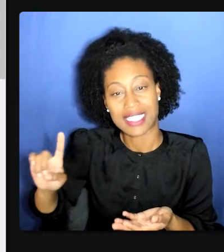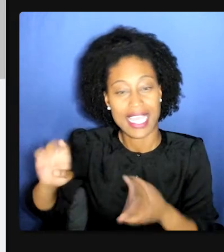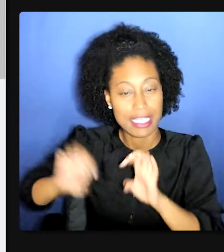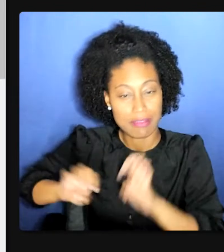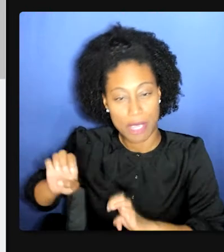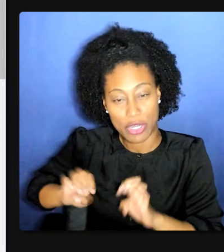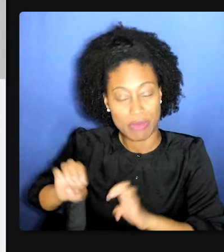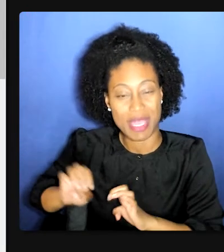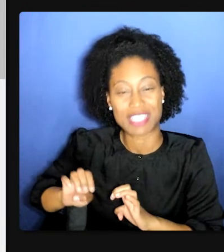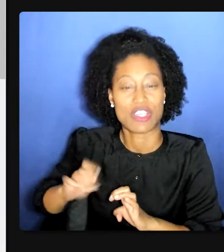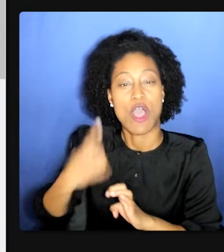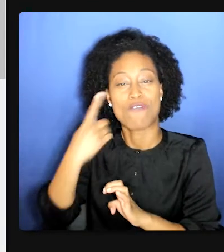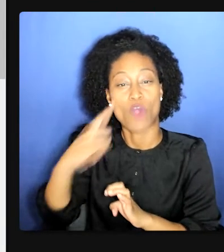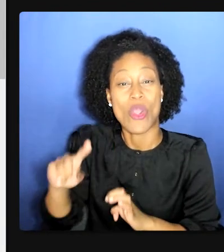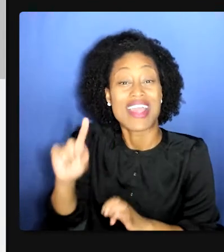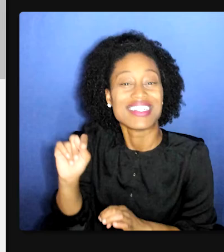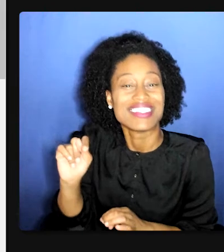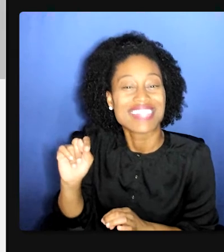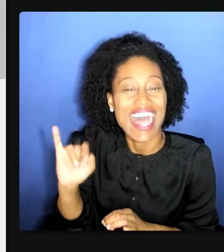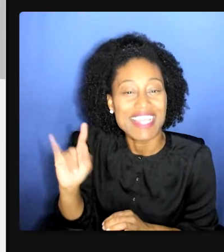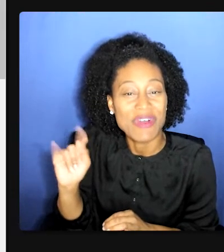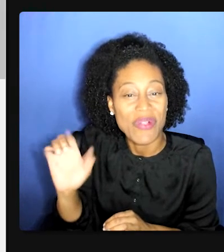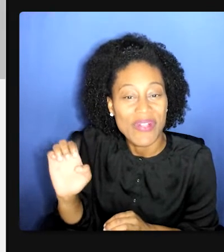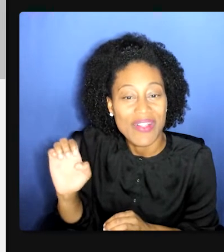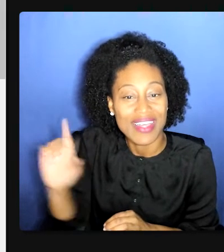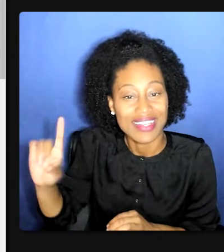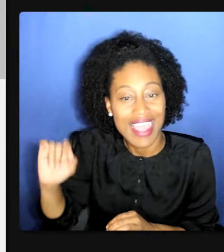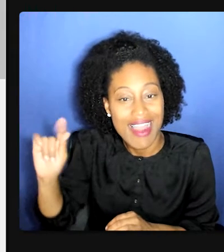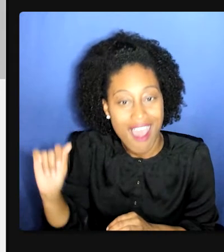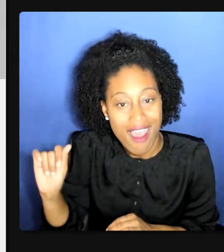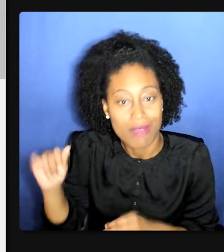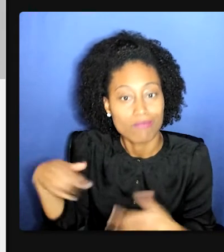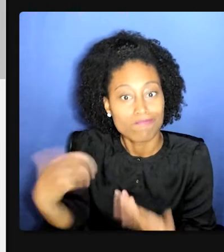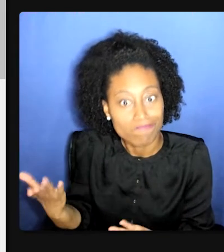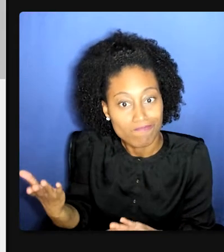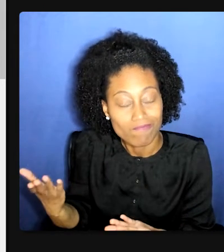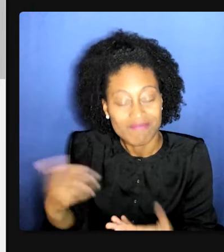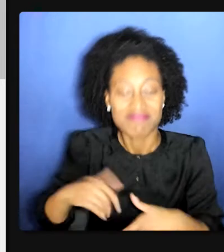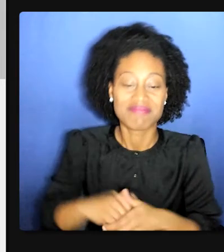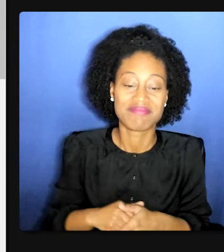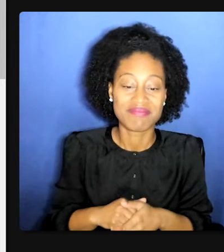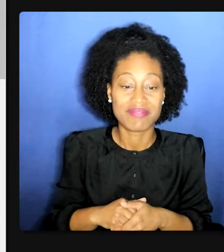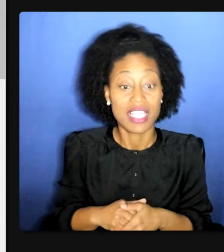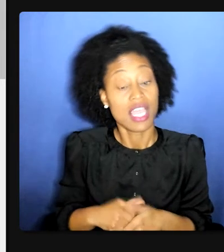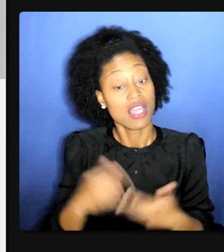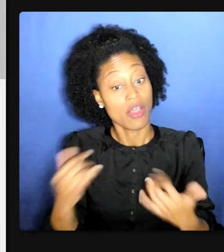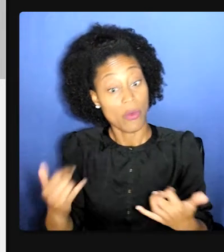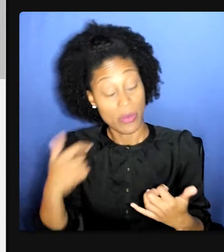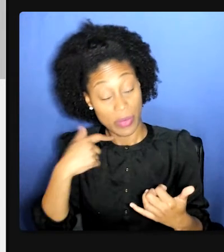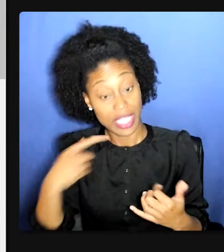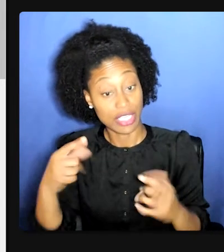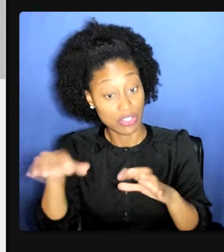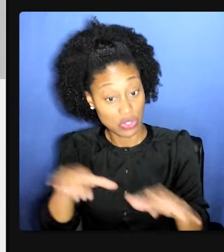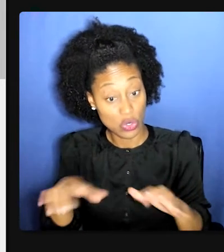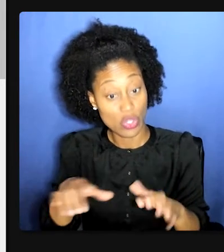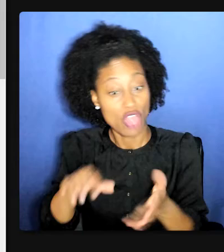So as we open the key design configuration, you will get the details of the experiment